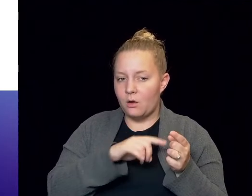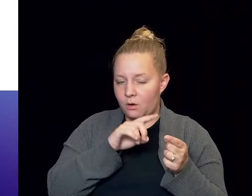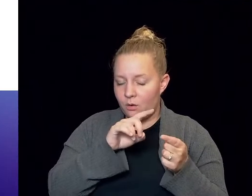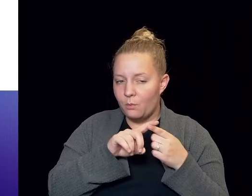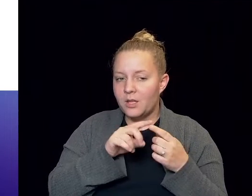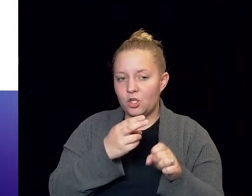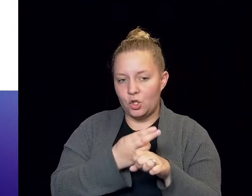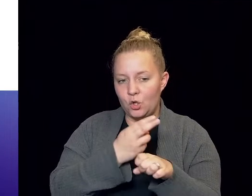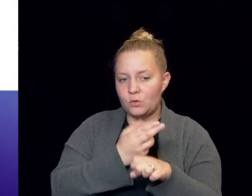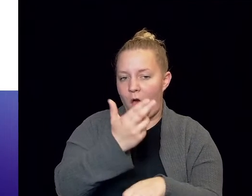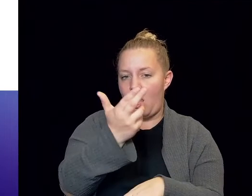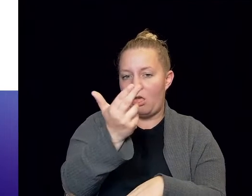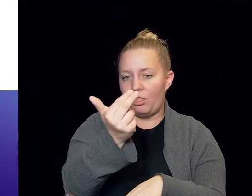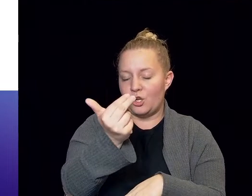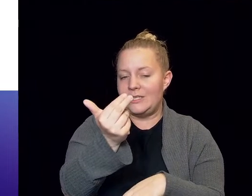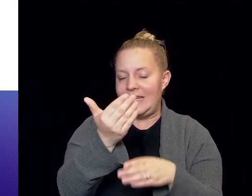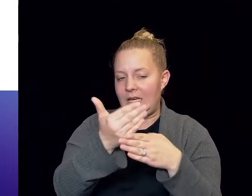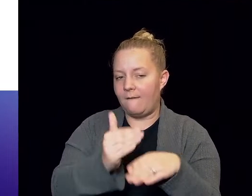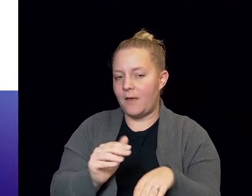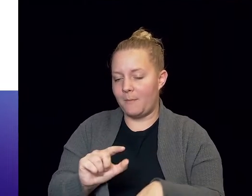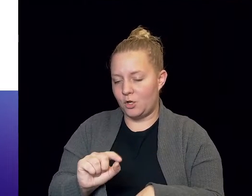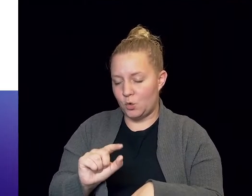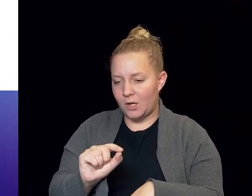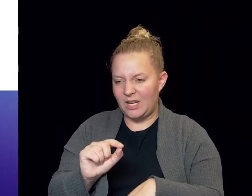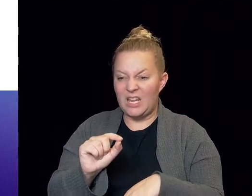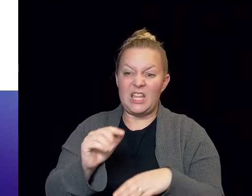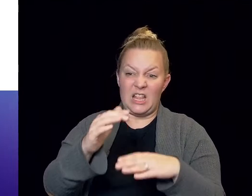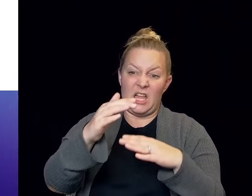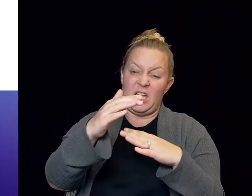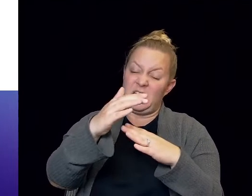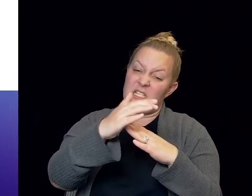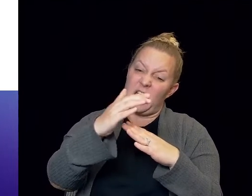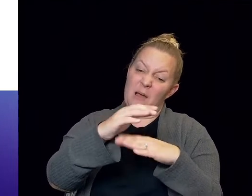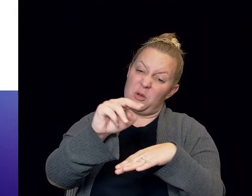I say take the top number divided by the bottom number or the numerator divided by the denominator